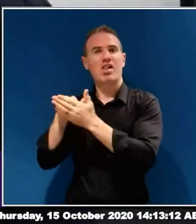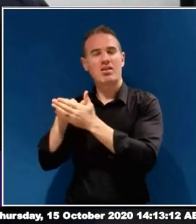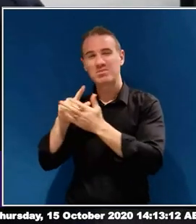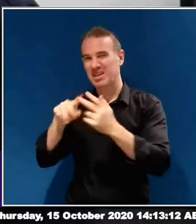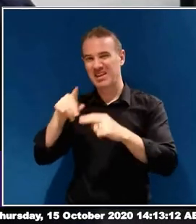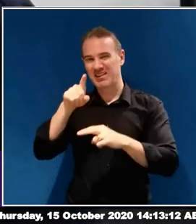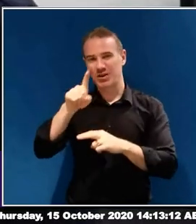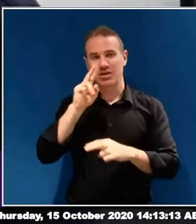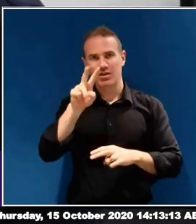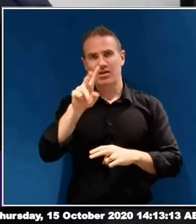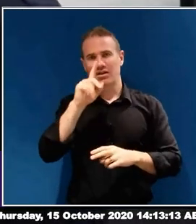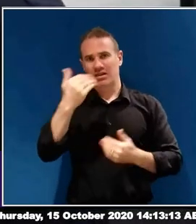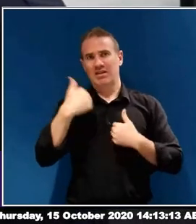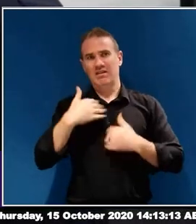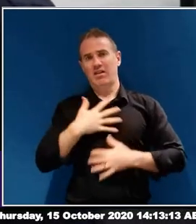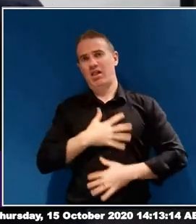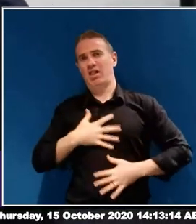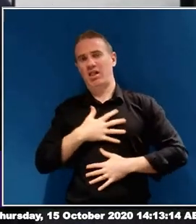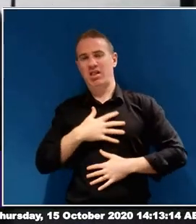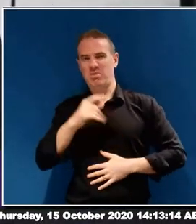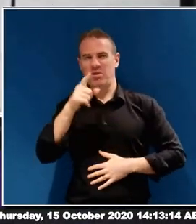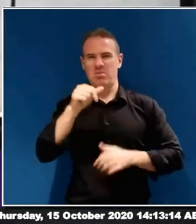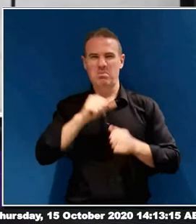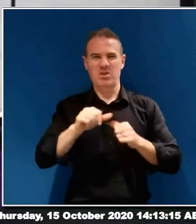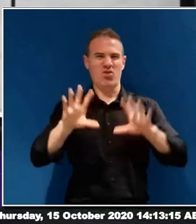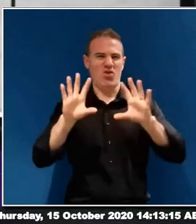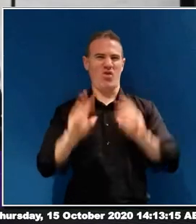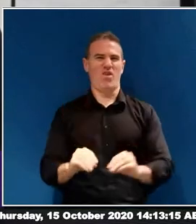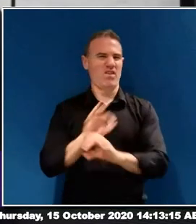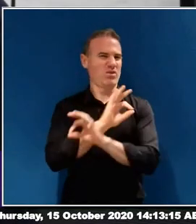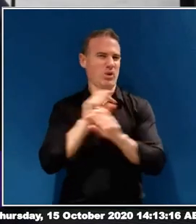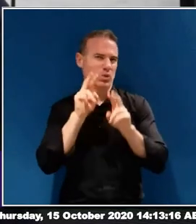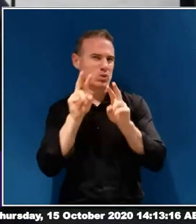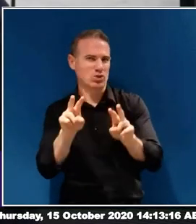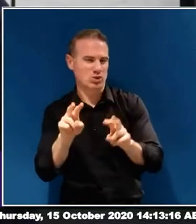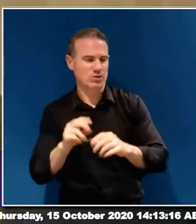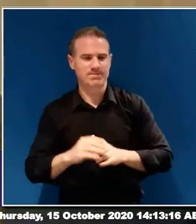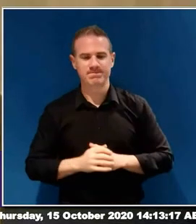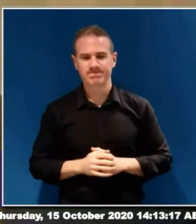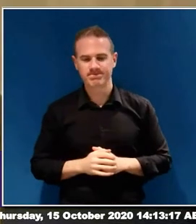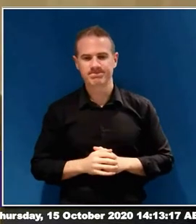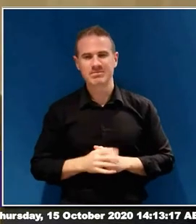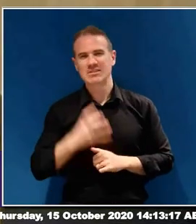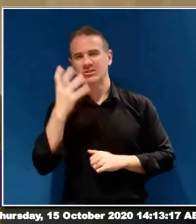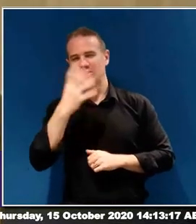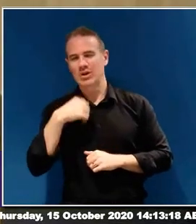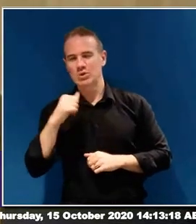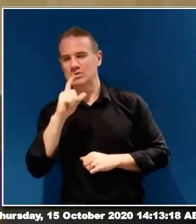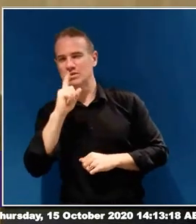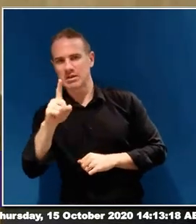Sorry to interrupt, that was my fault. I should have done that before. Did you want to continue? No.